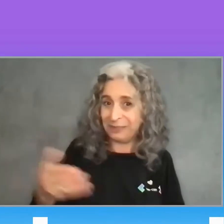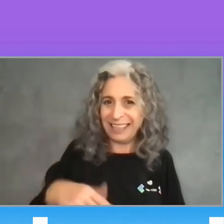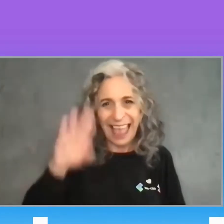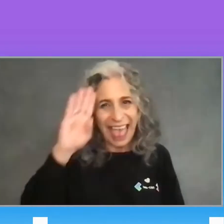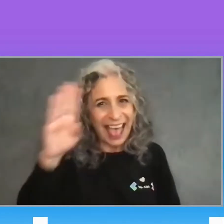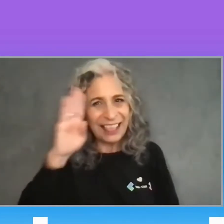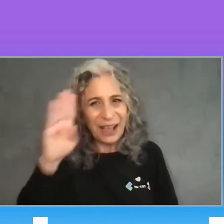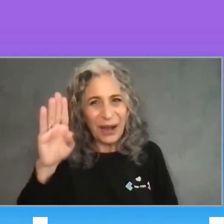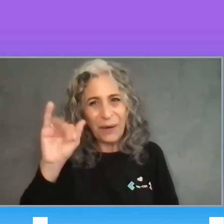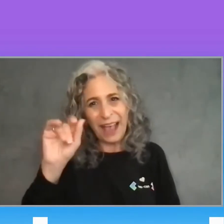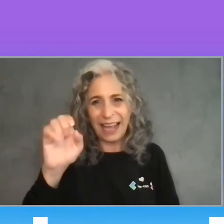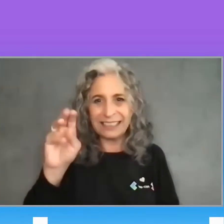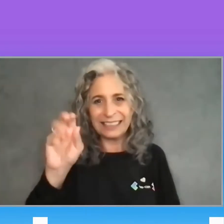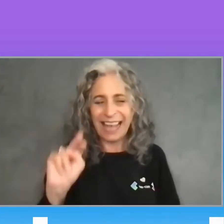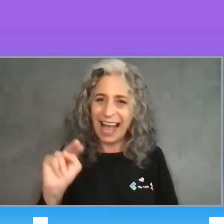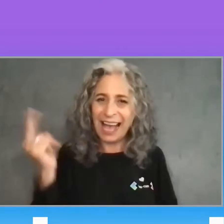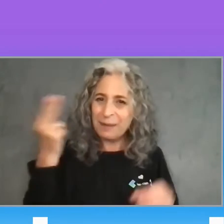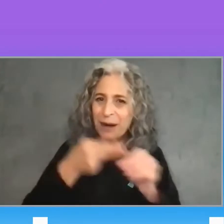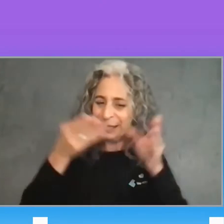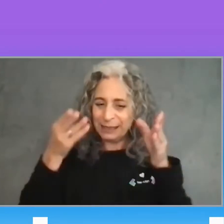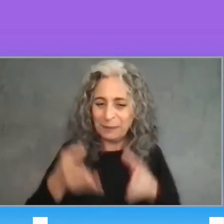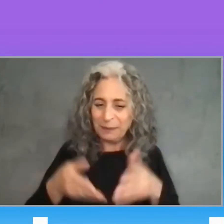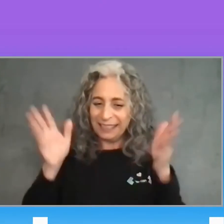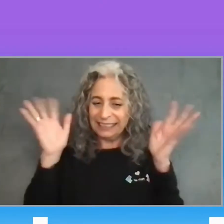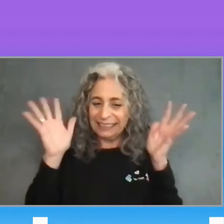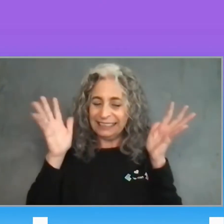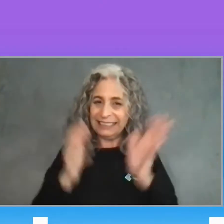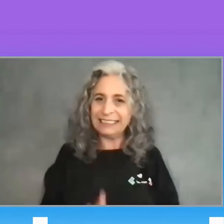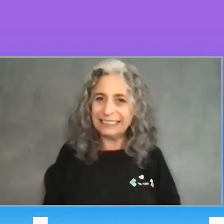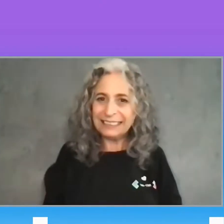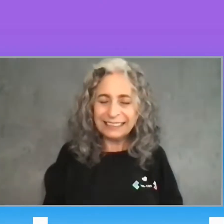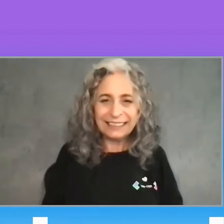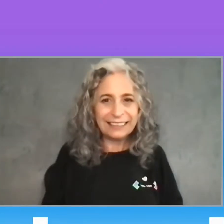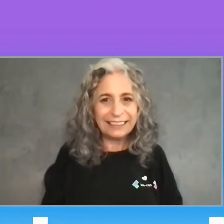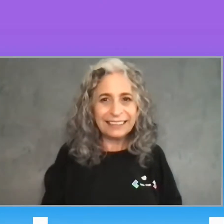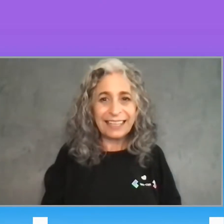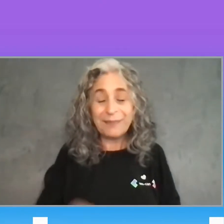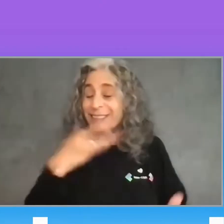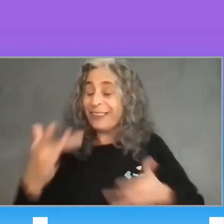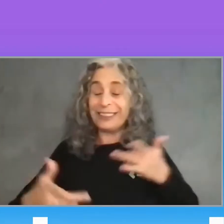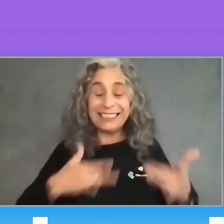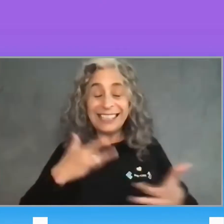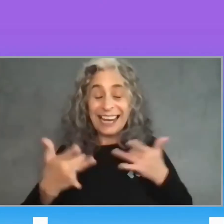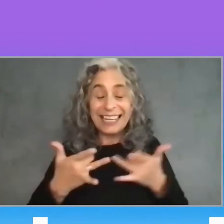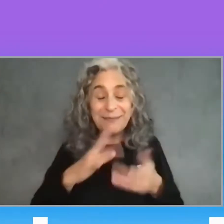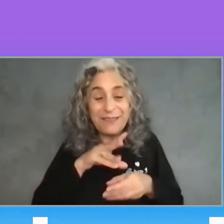Hello, Axe-con participants.